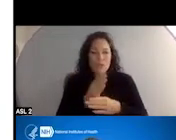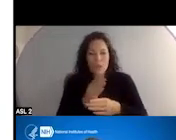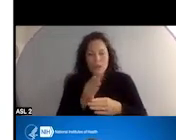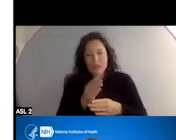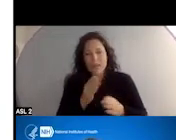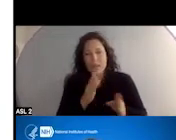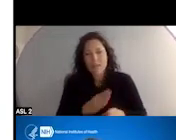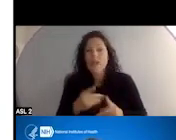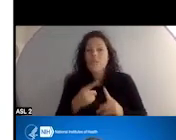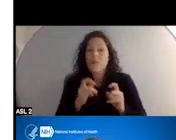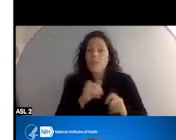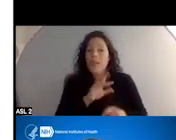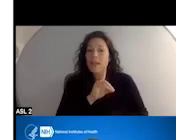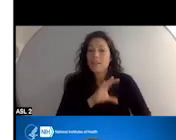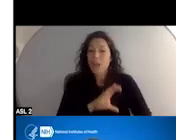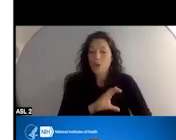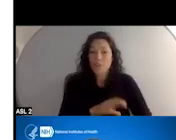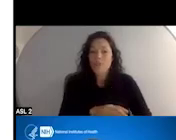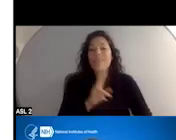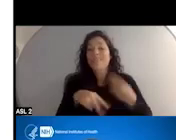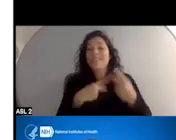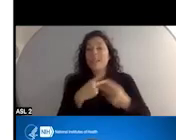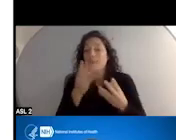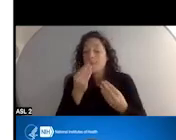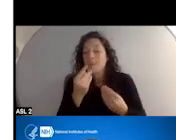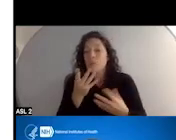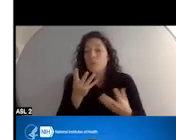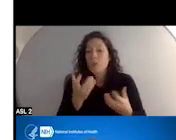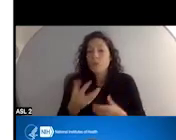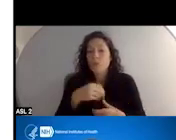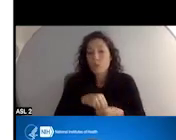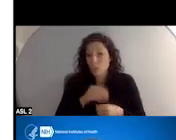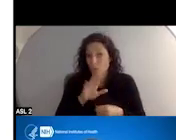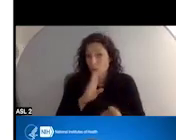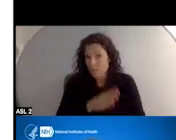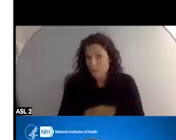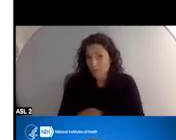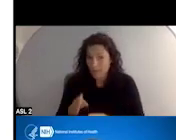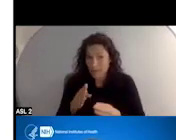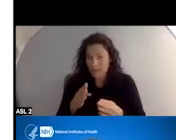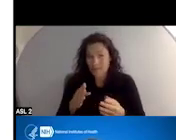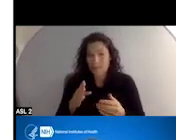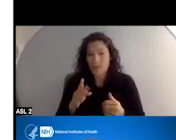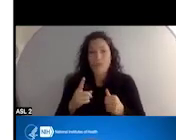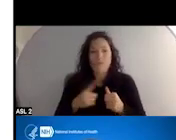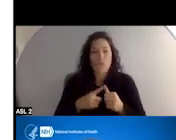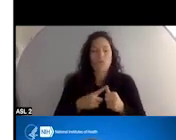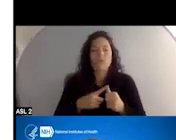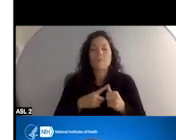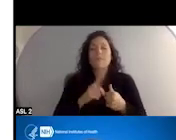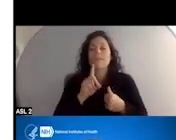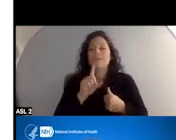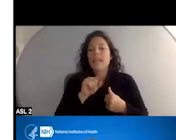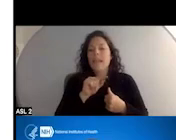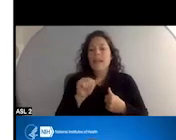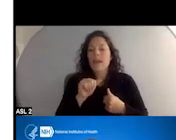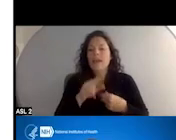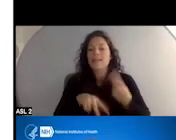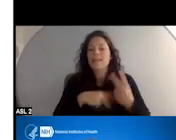And so the types of information that you want to include in your plan, I will first start with data type, of what data types will you be generating